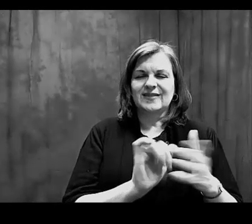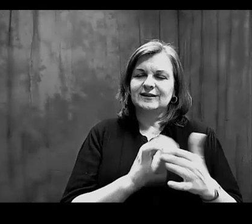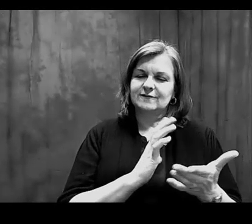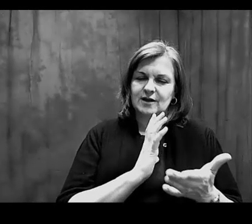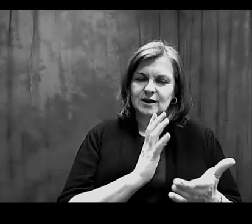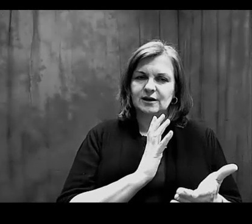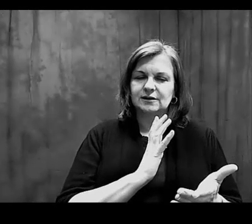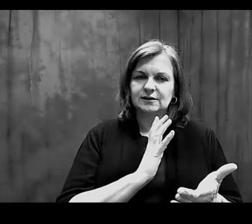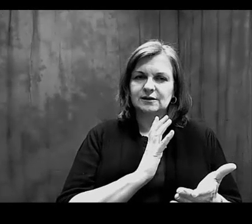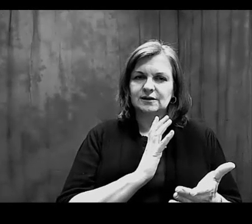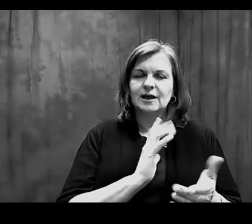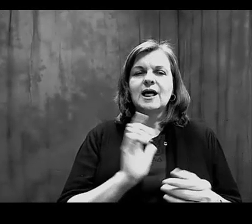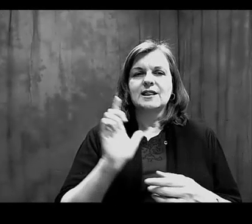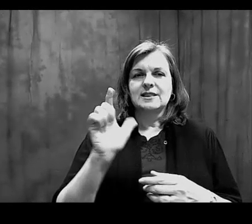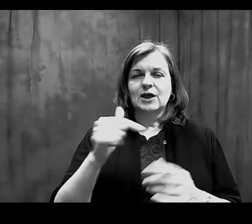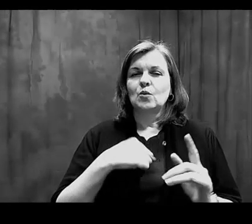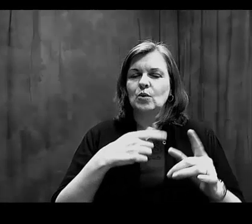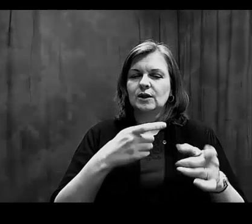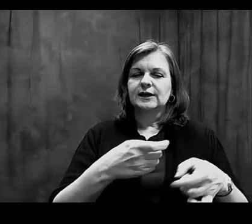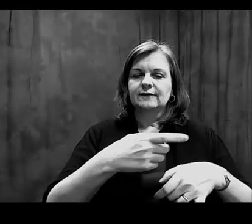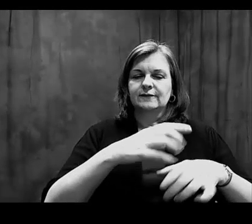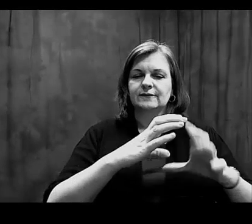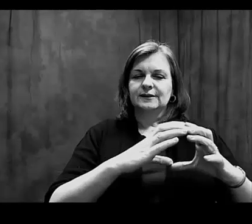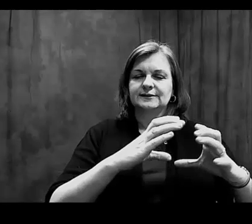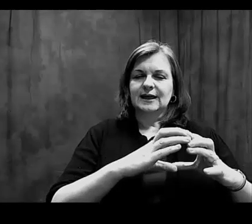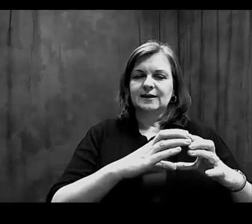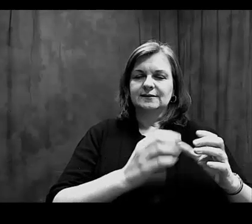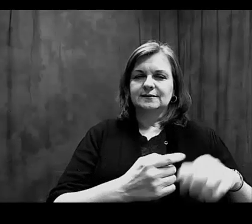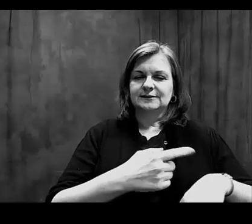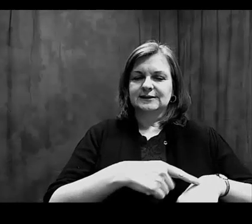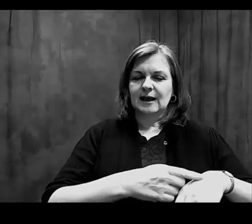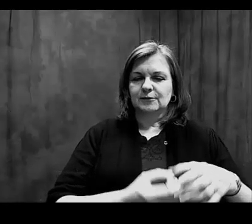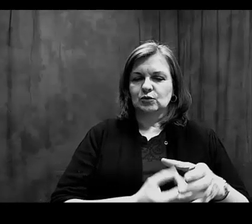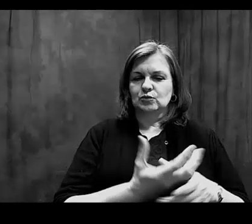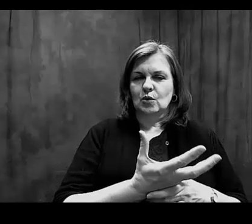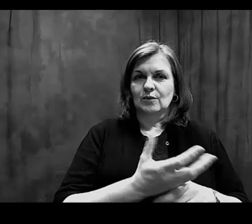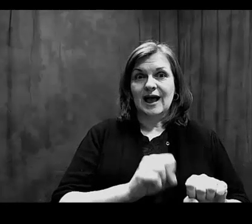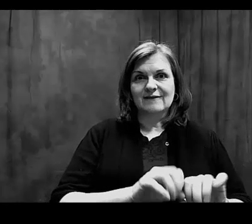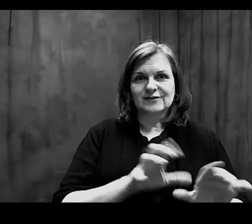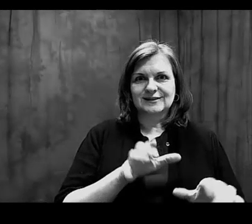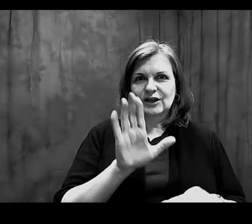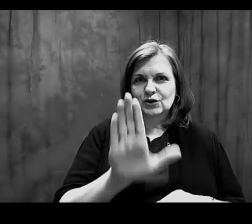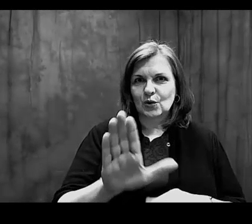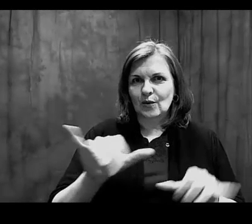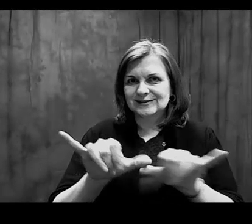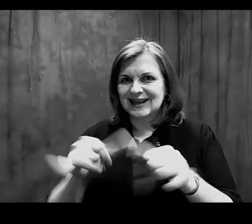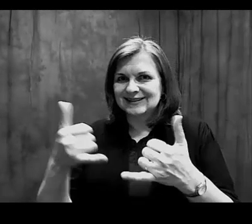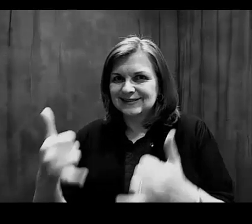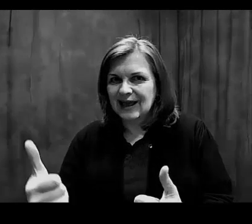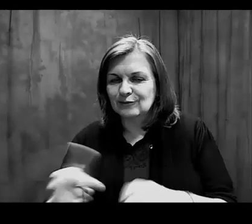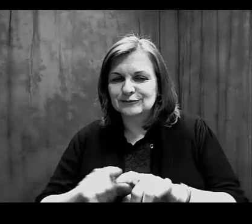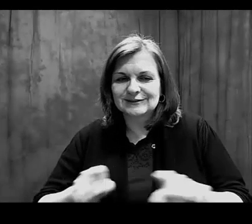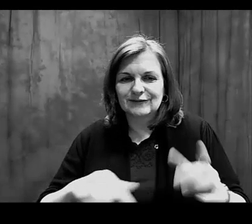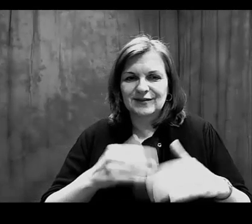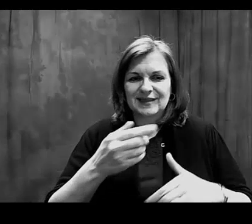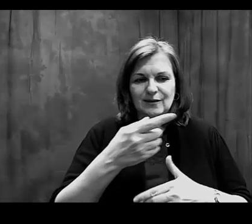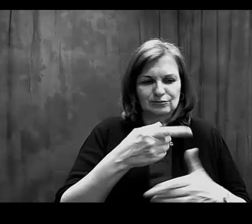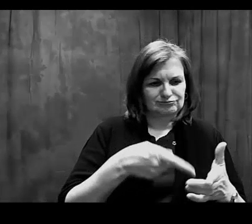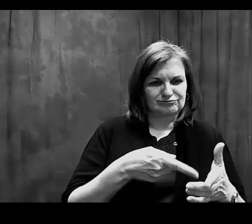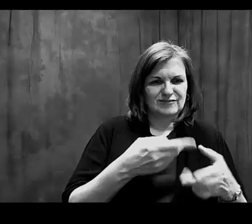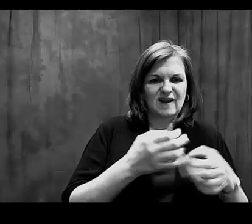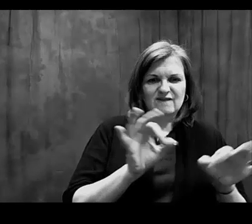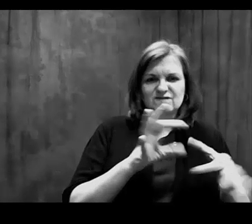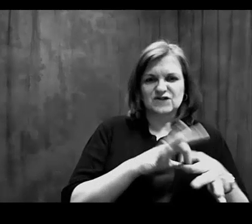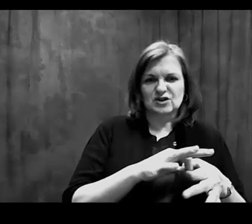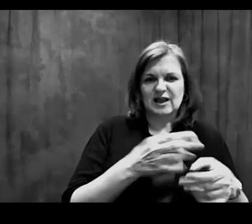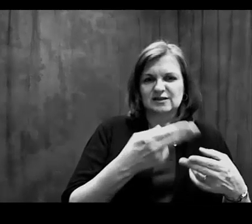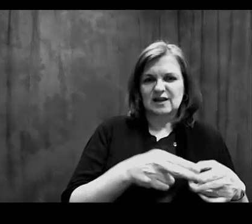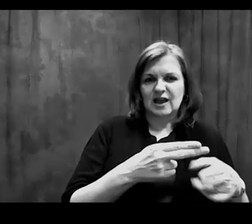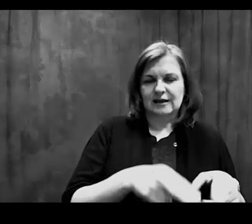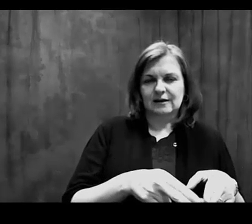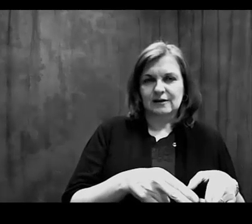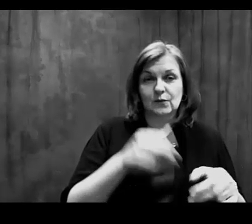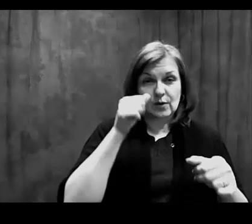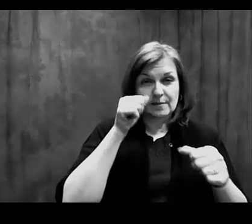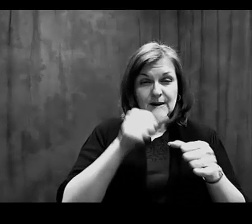this is OK! we will give the cells time to grow! obviously you're not still the same size as you were as a fertilized egg